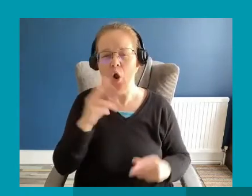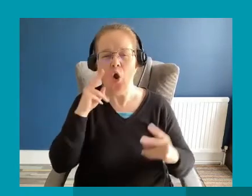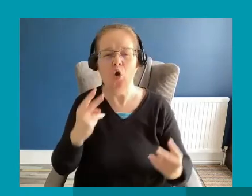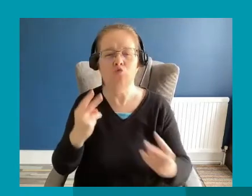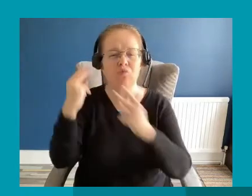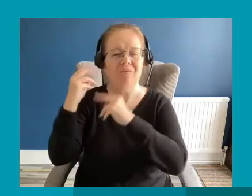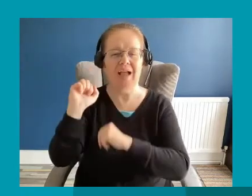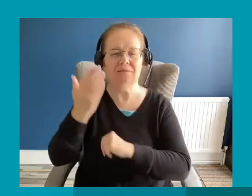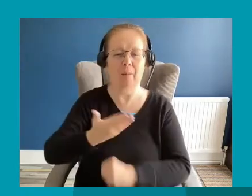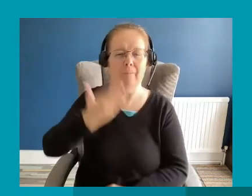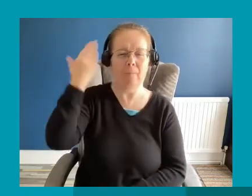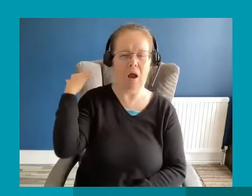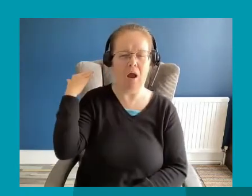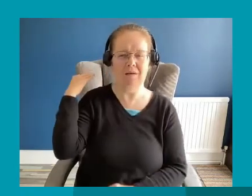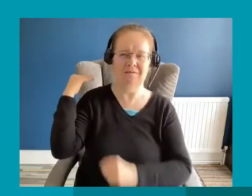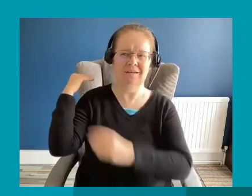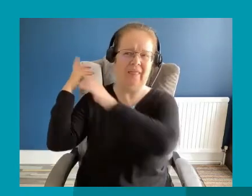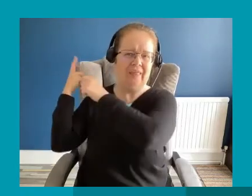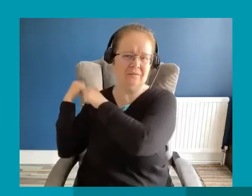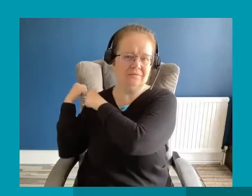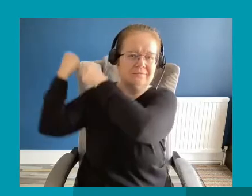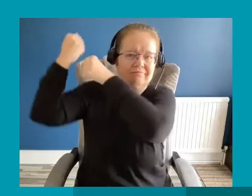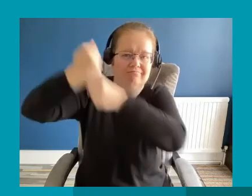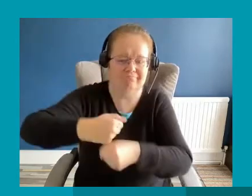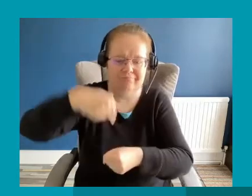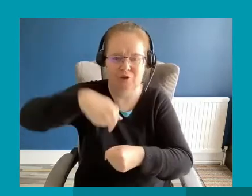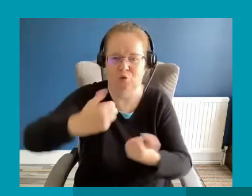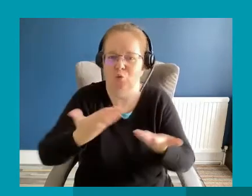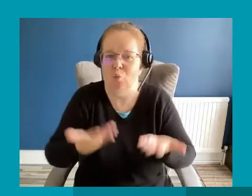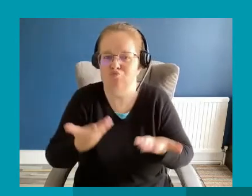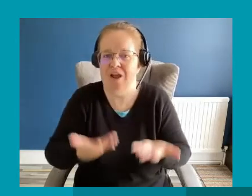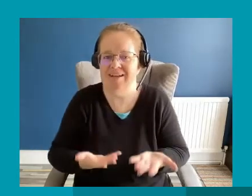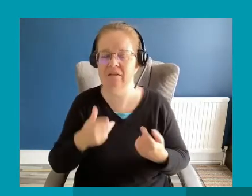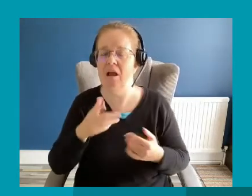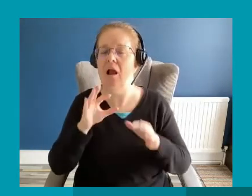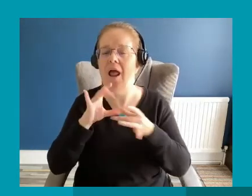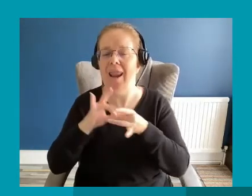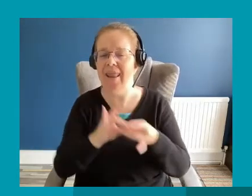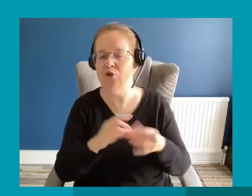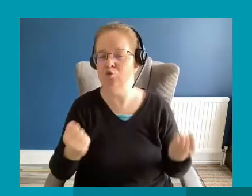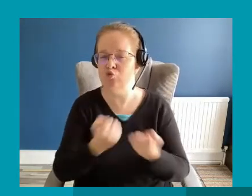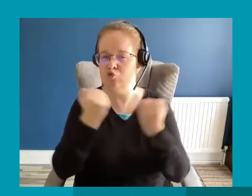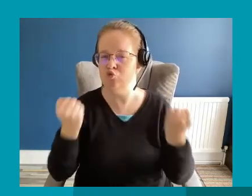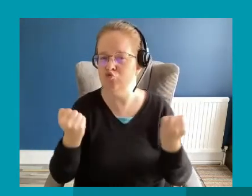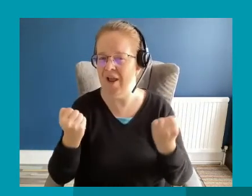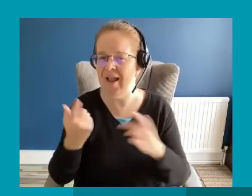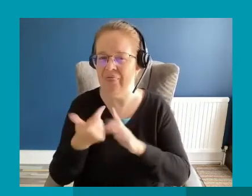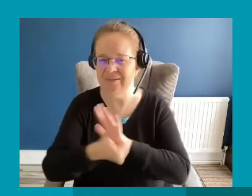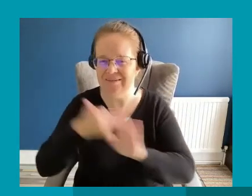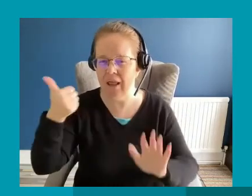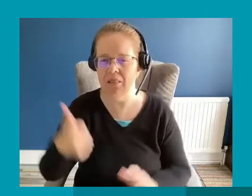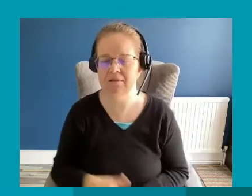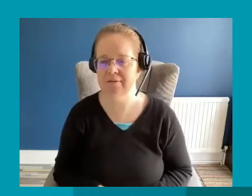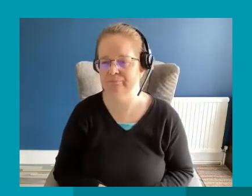it into your present, especially around strength or skill. Let's go to the next slide Toby